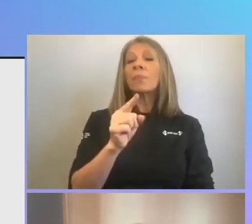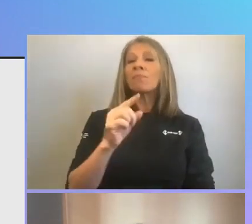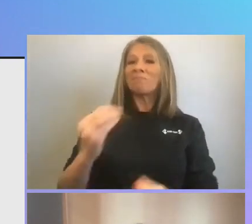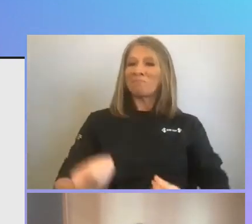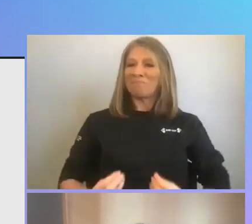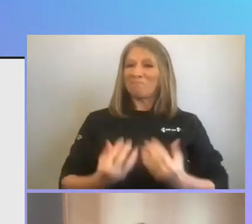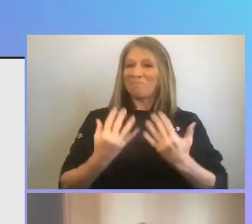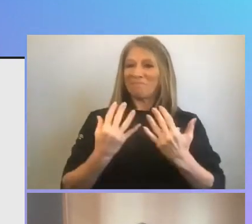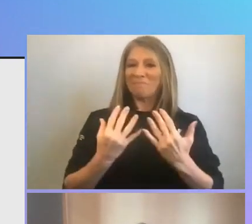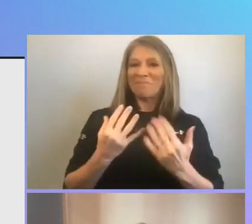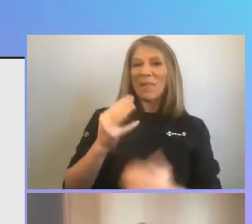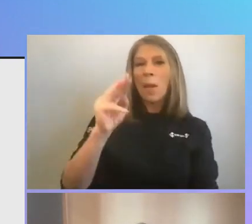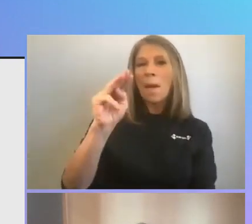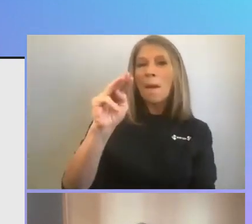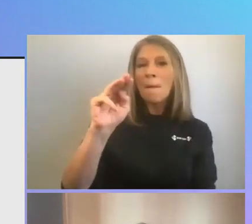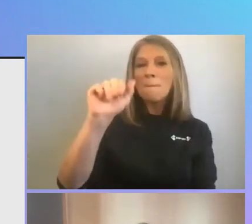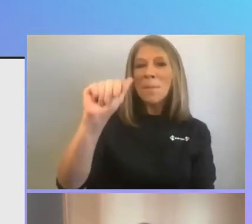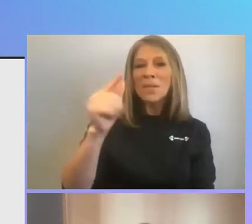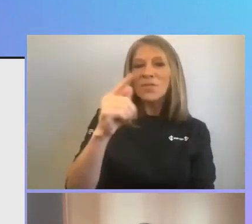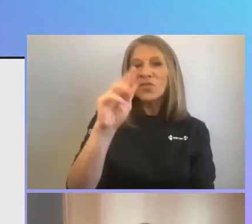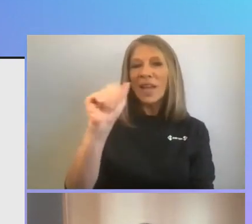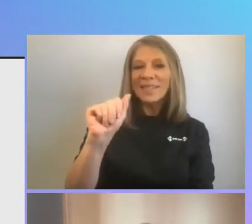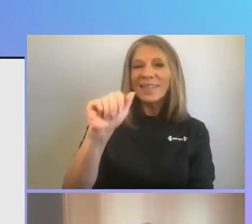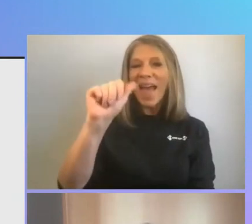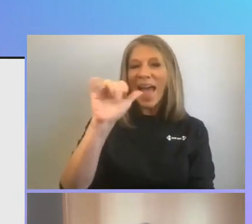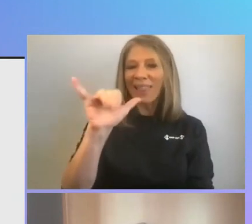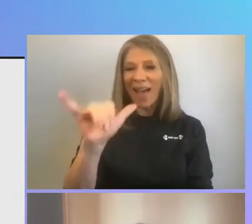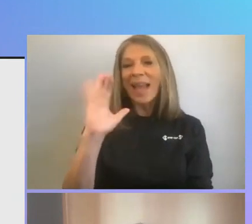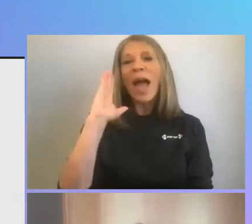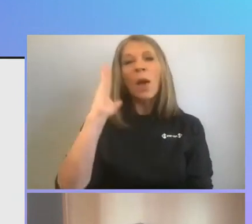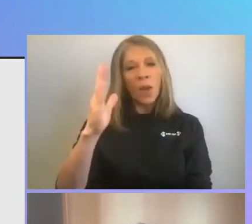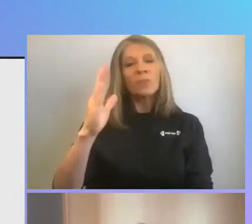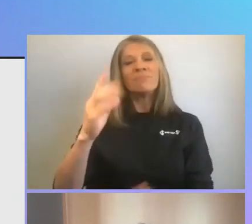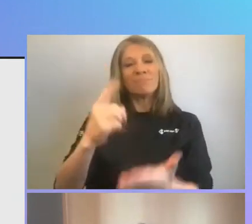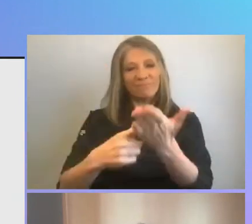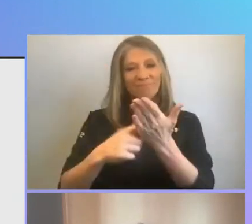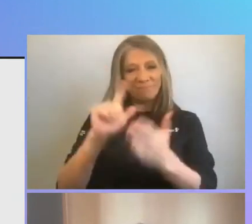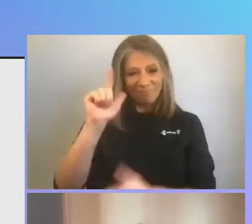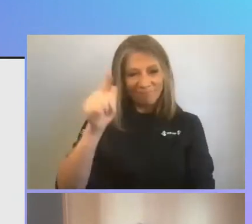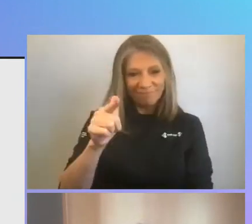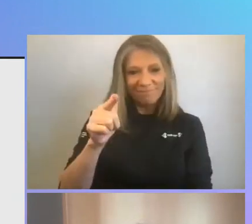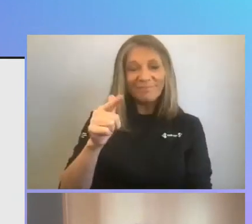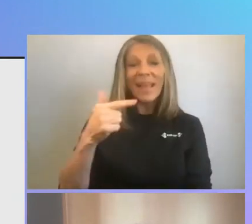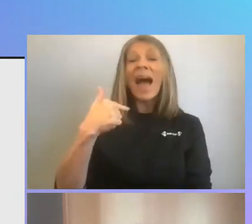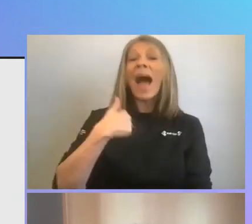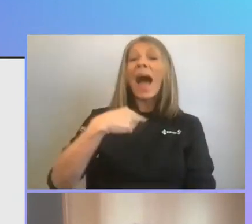Magenta Ally, which I'll mention in a couple slides, uh, I have